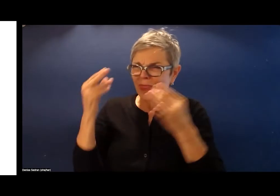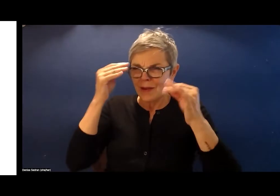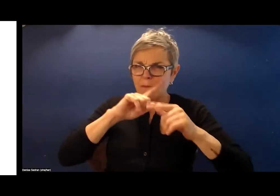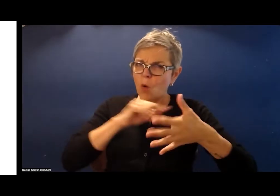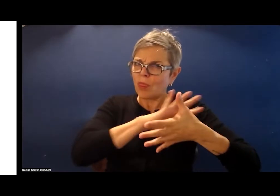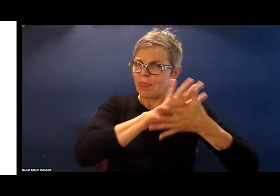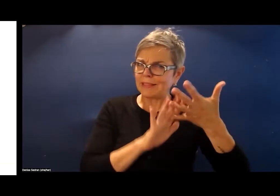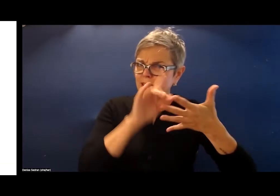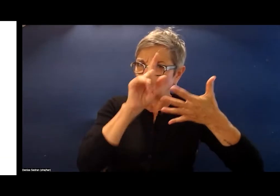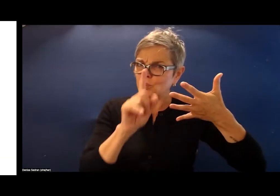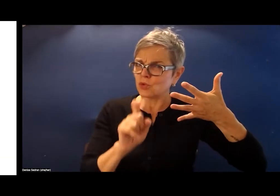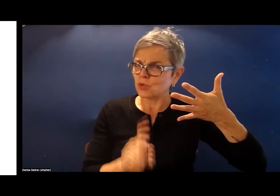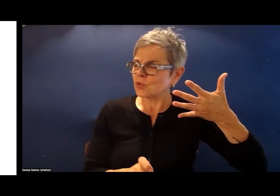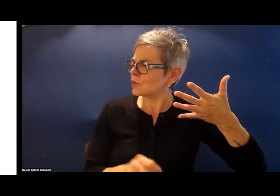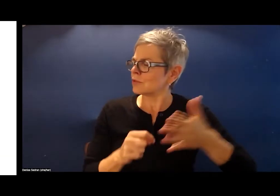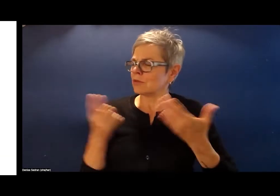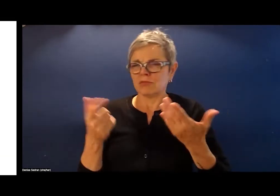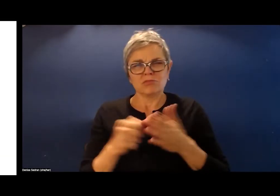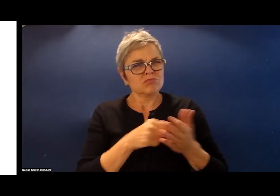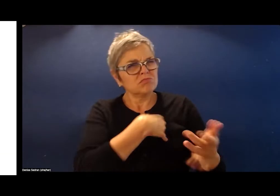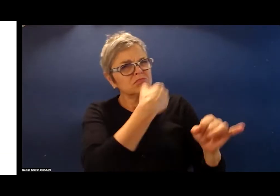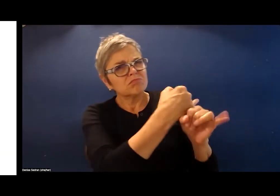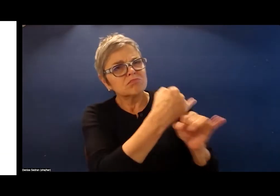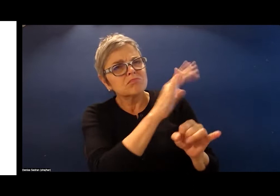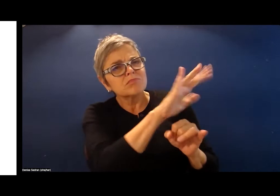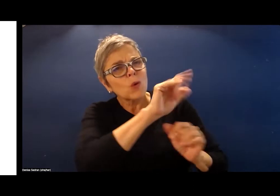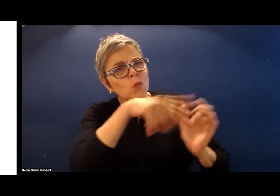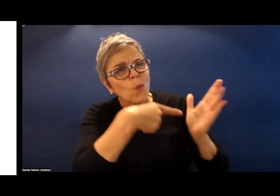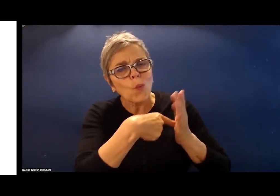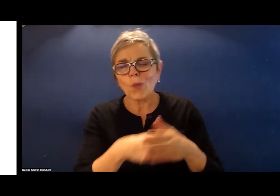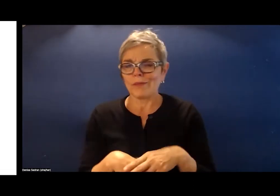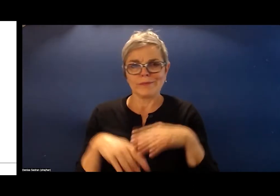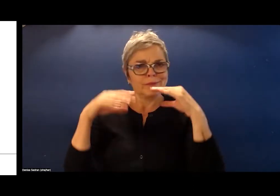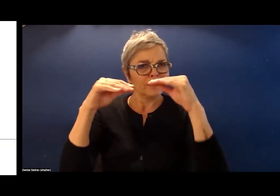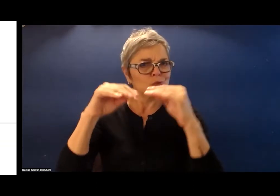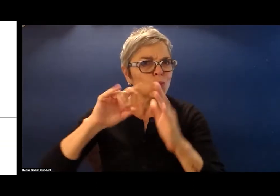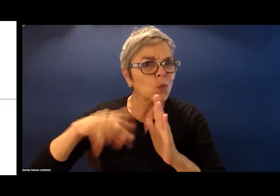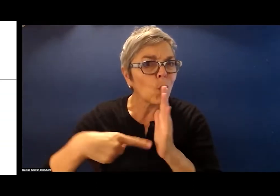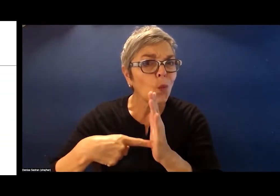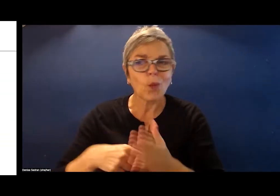and thinking about the role of institutions and the role of teaching and how art moves in and out of those spaces.